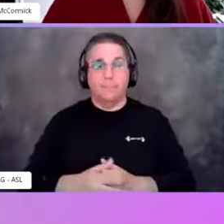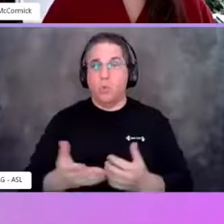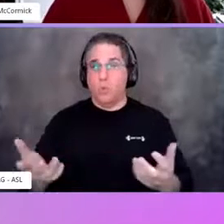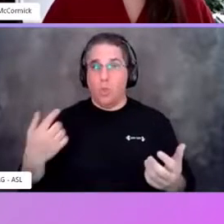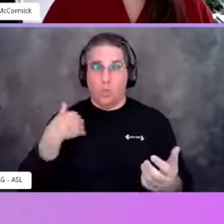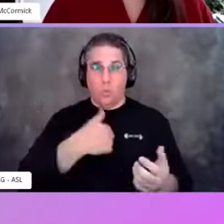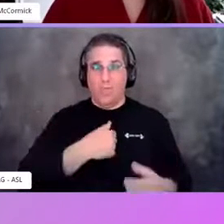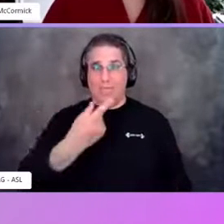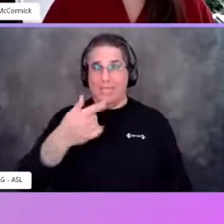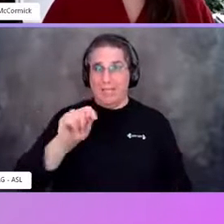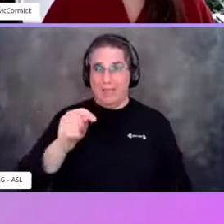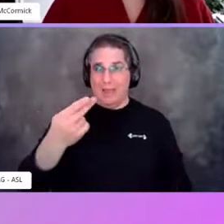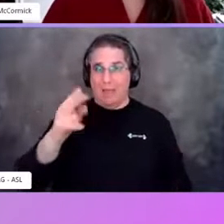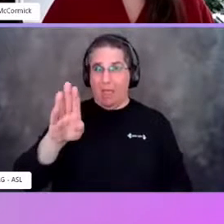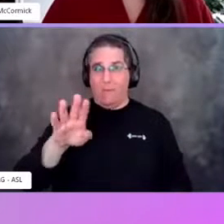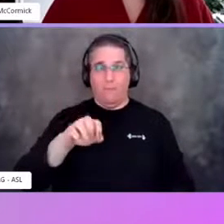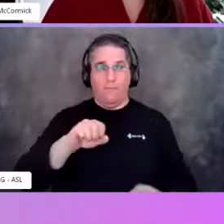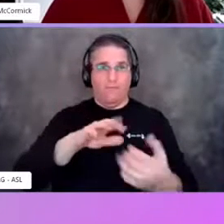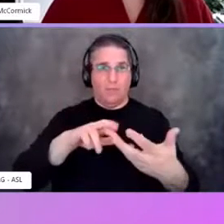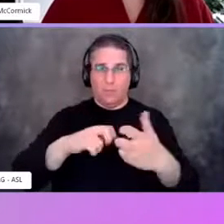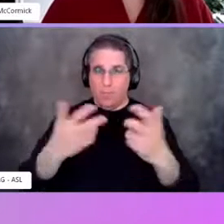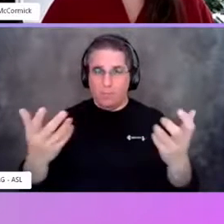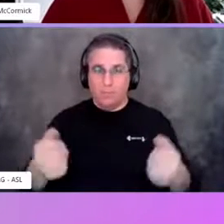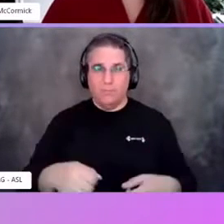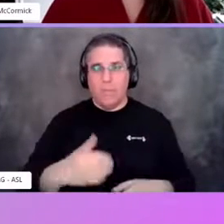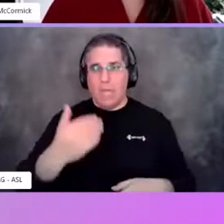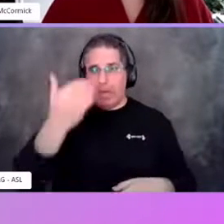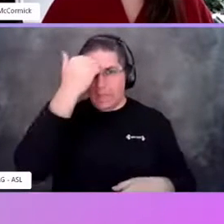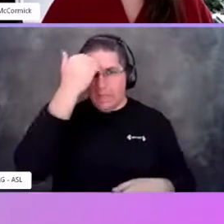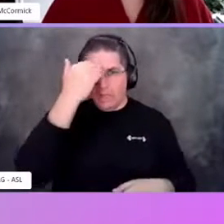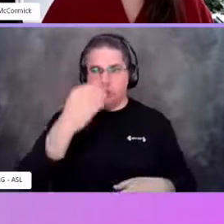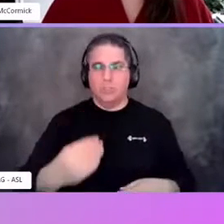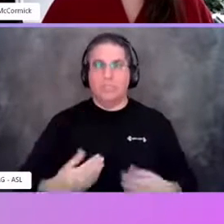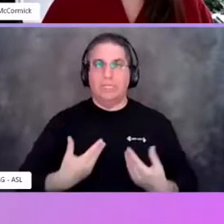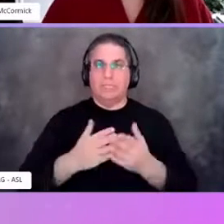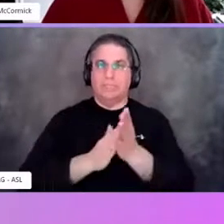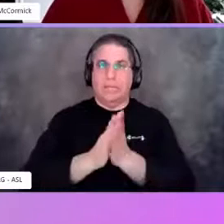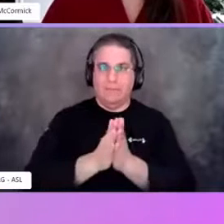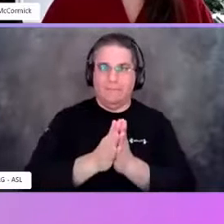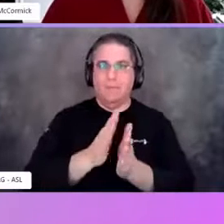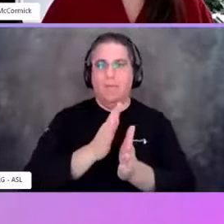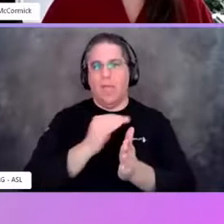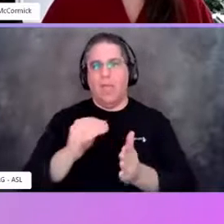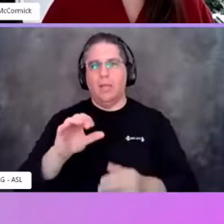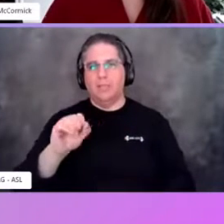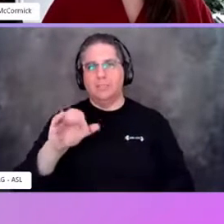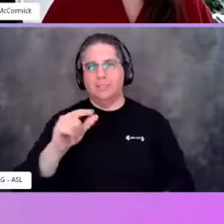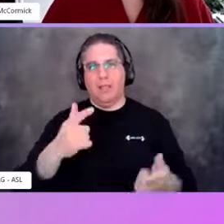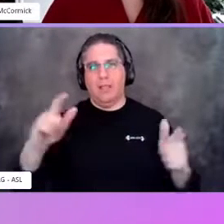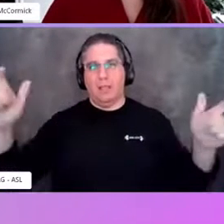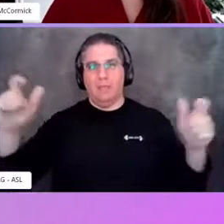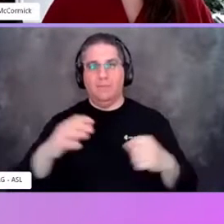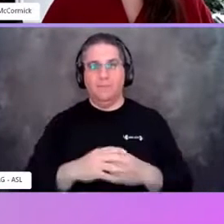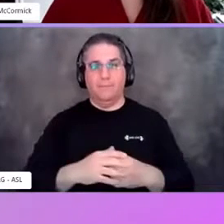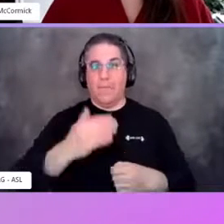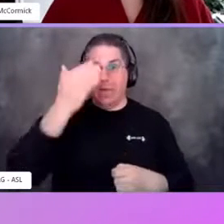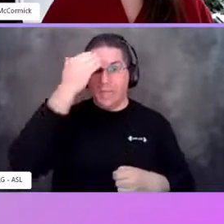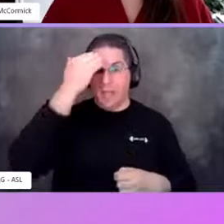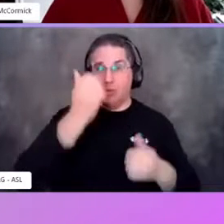small accessibility team to meet the needs of a big company, problems we face they get hub incentives or